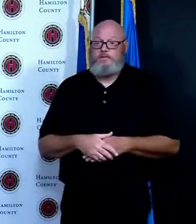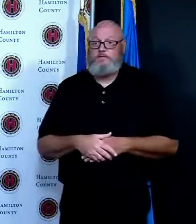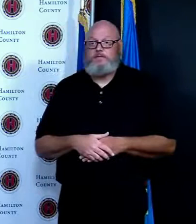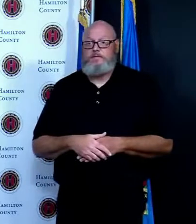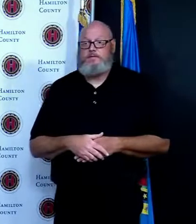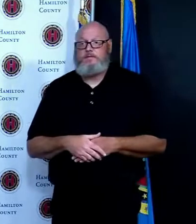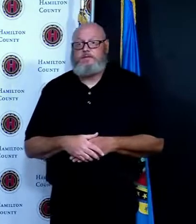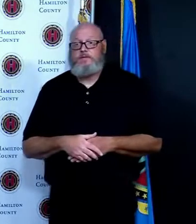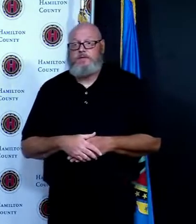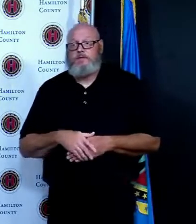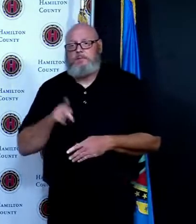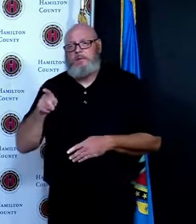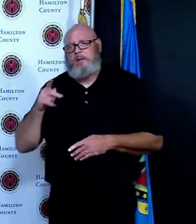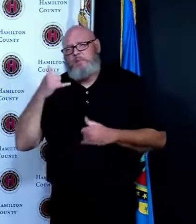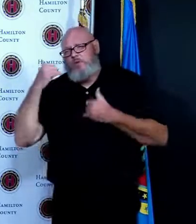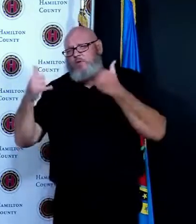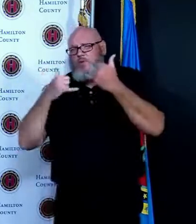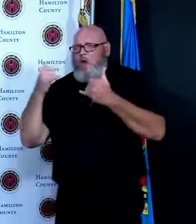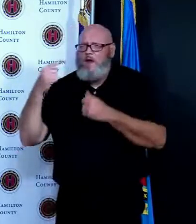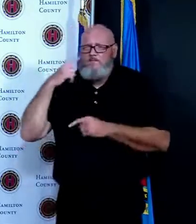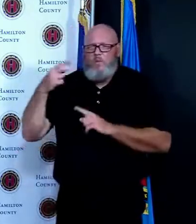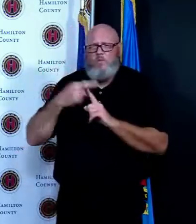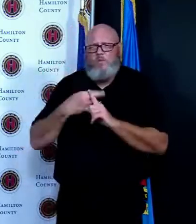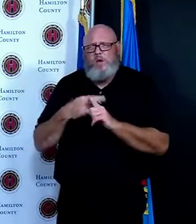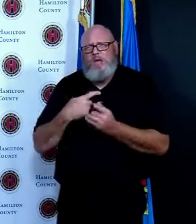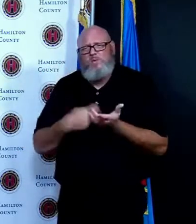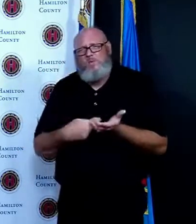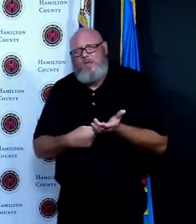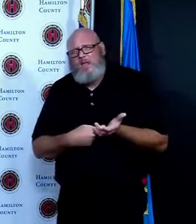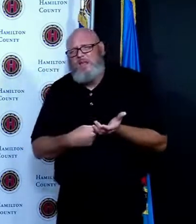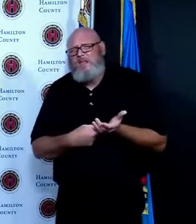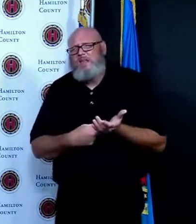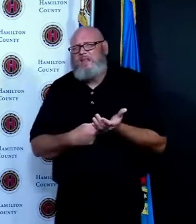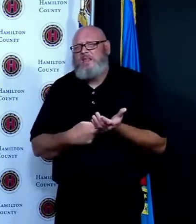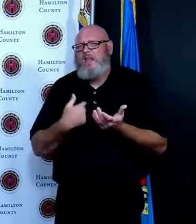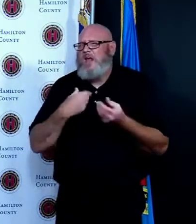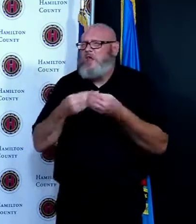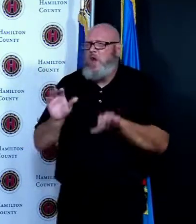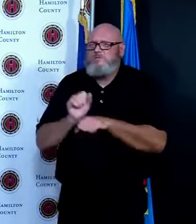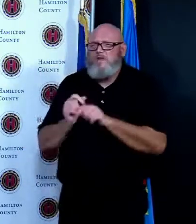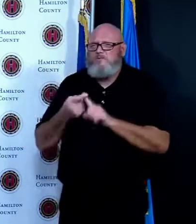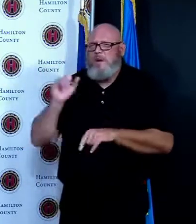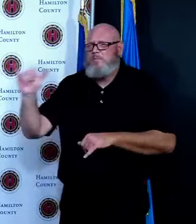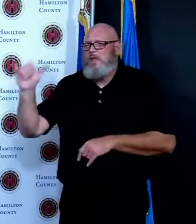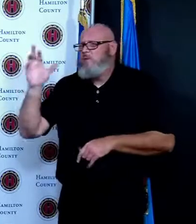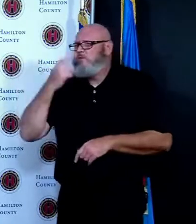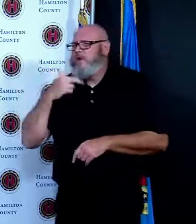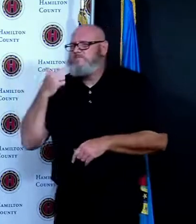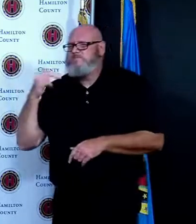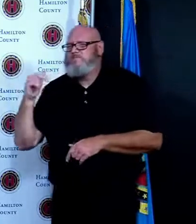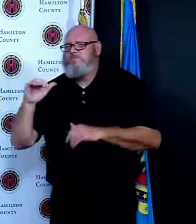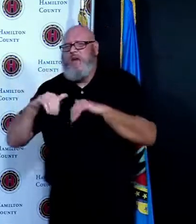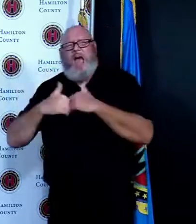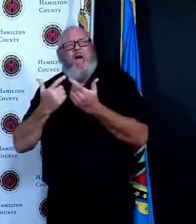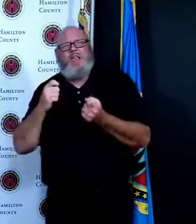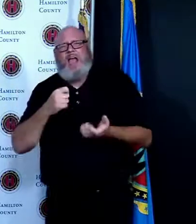i lost my job at x restaurant and how can I find a new job and so what what this is lovingly referred